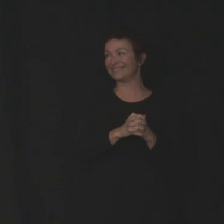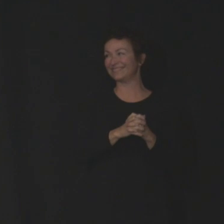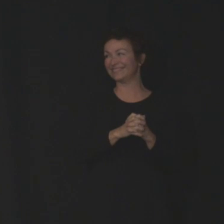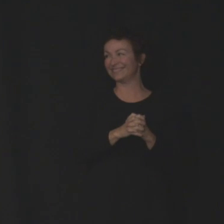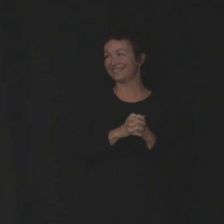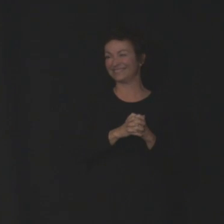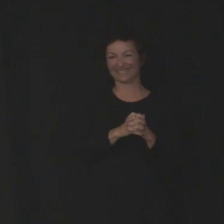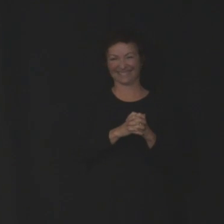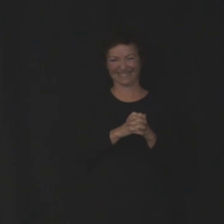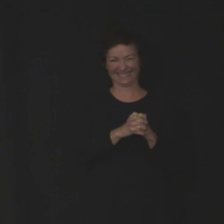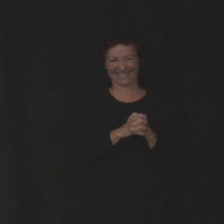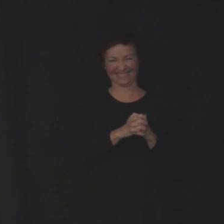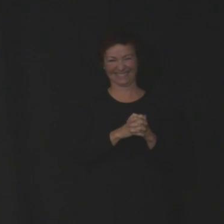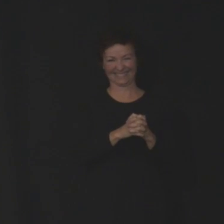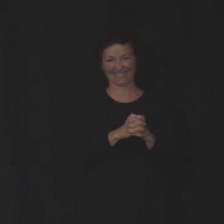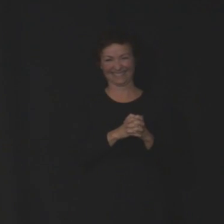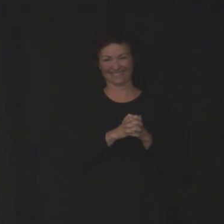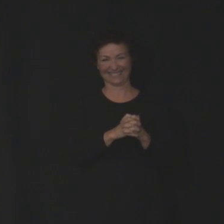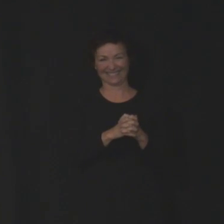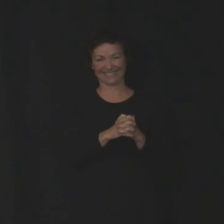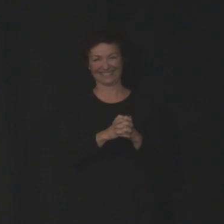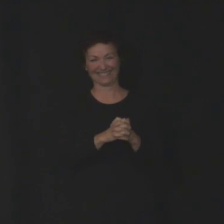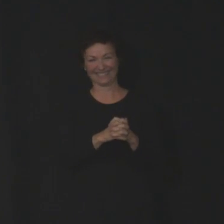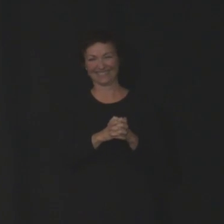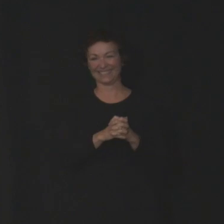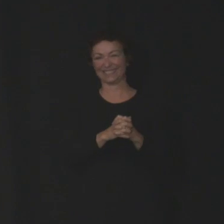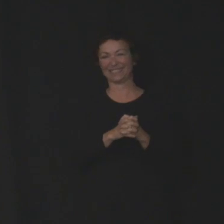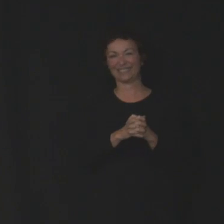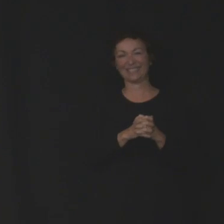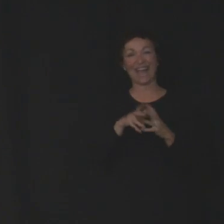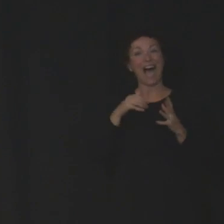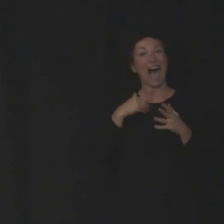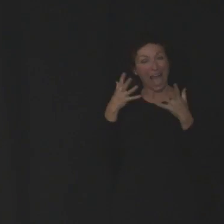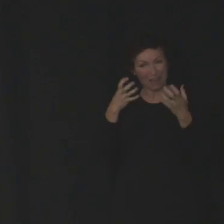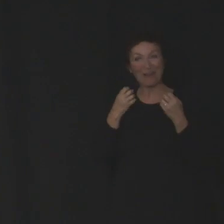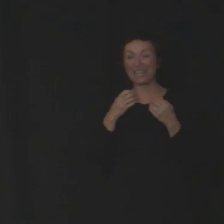Jordan: Thank You. I, I want to end with this.